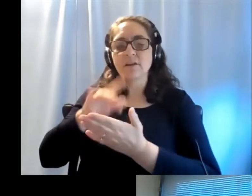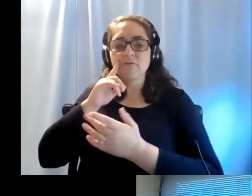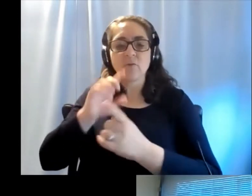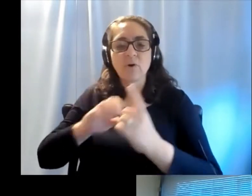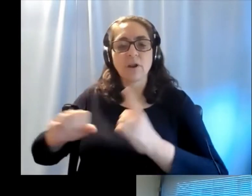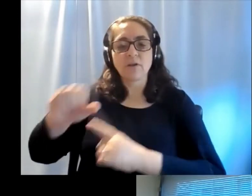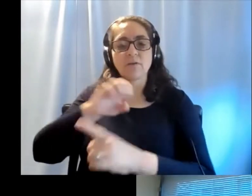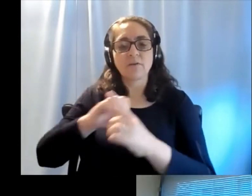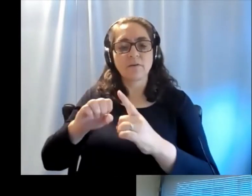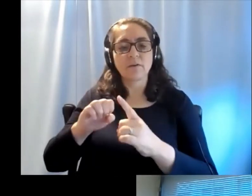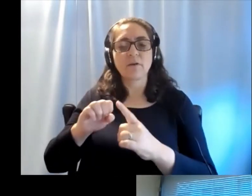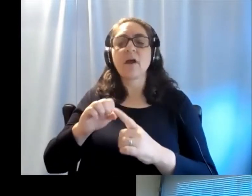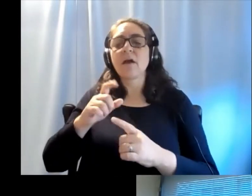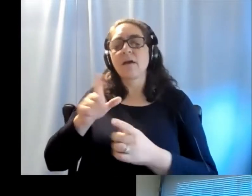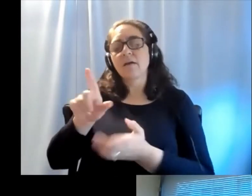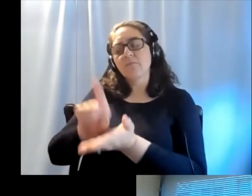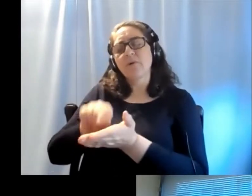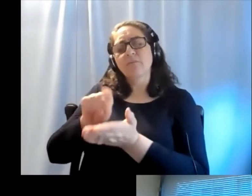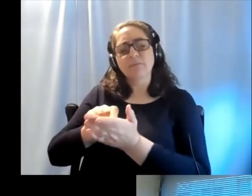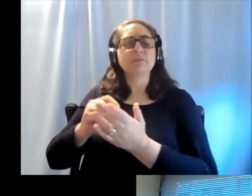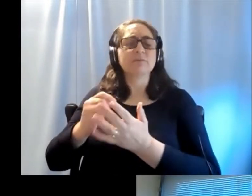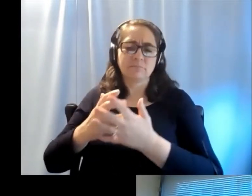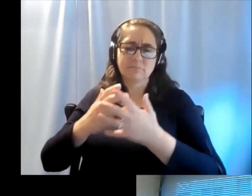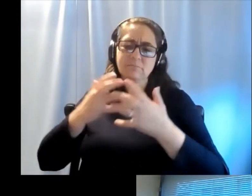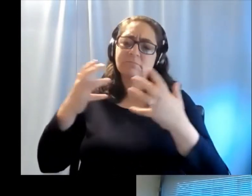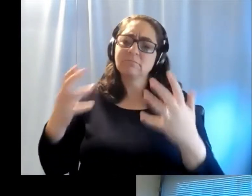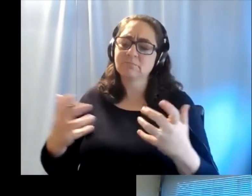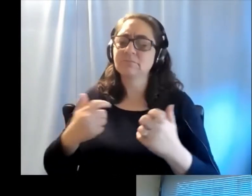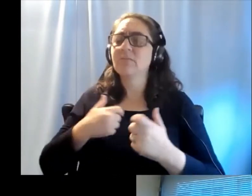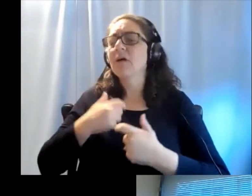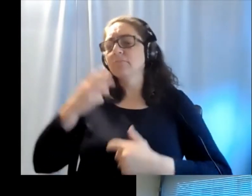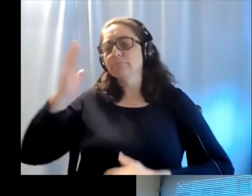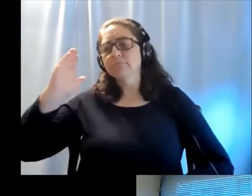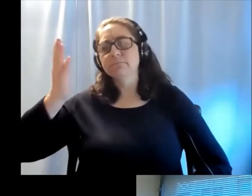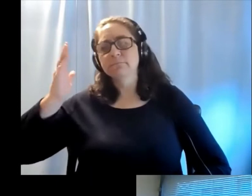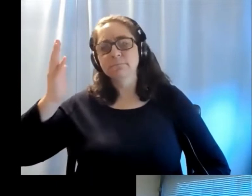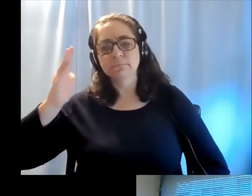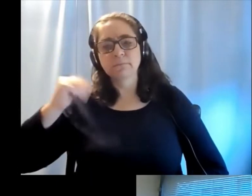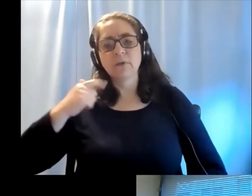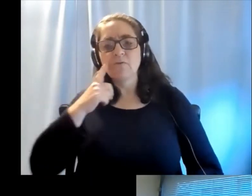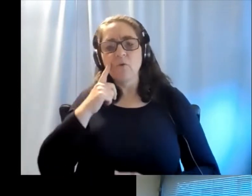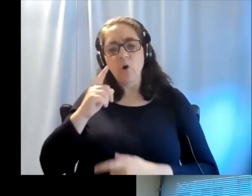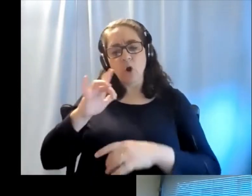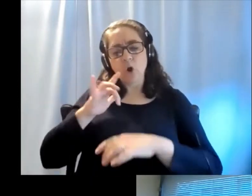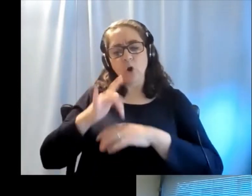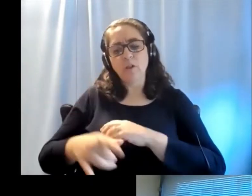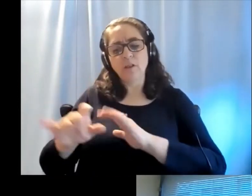He has published extensively and made numerous presentations on early identification of hearing